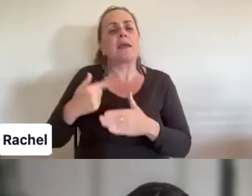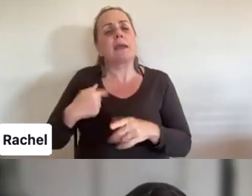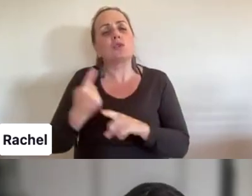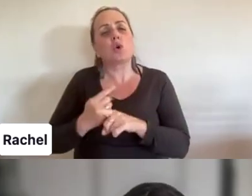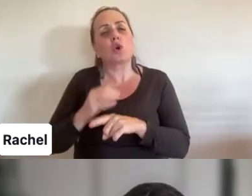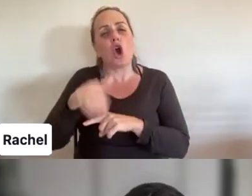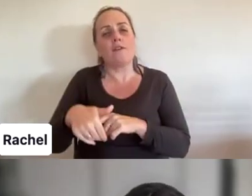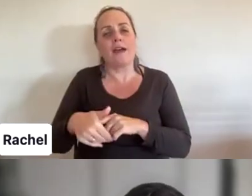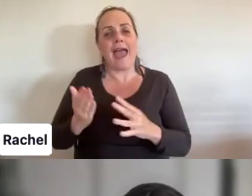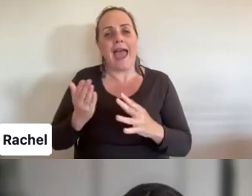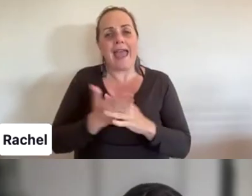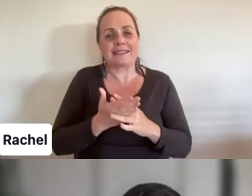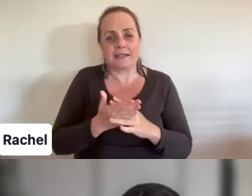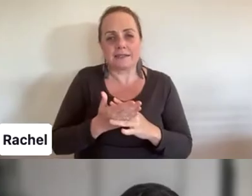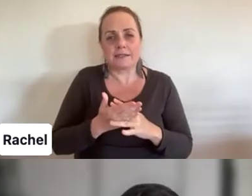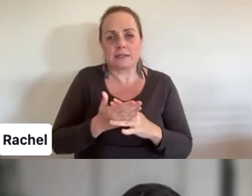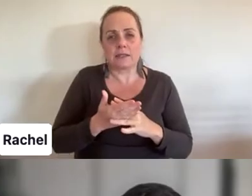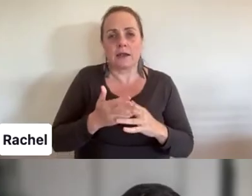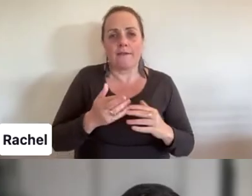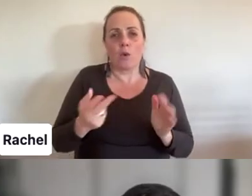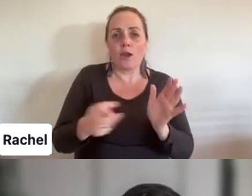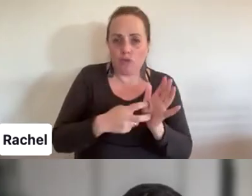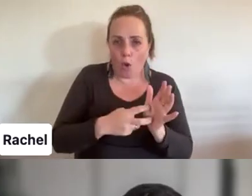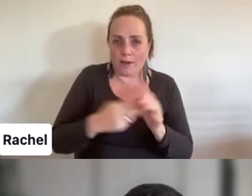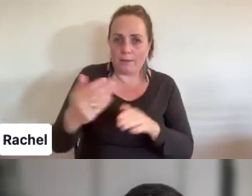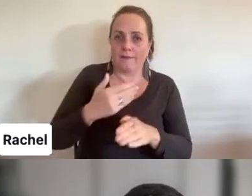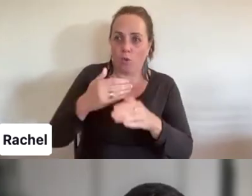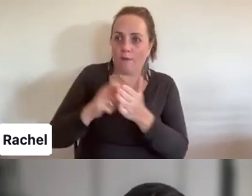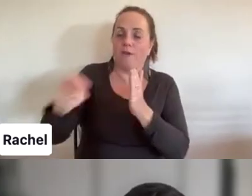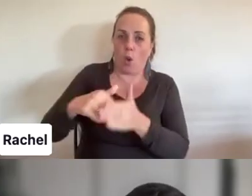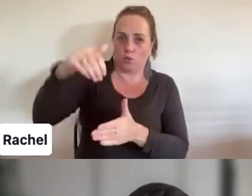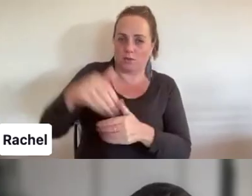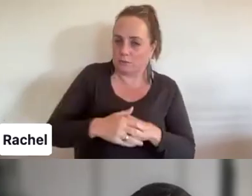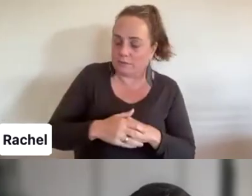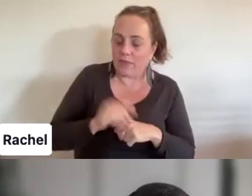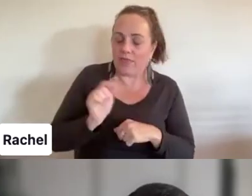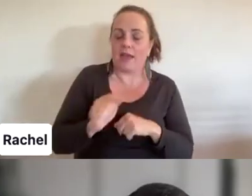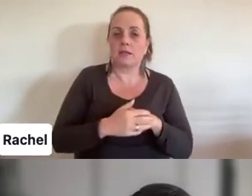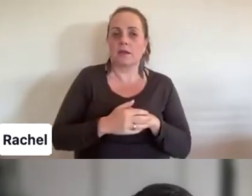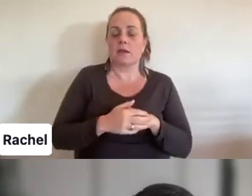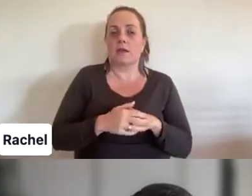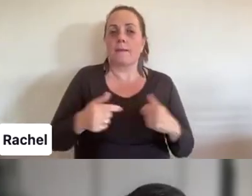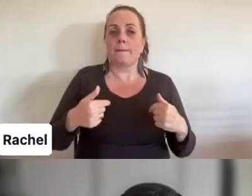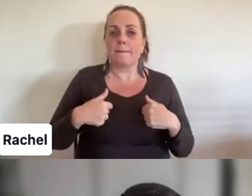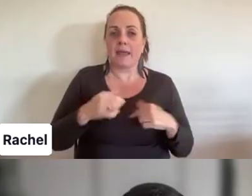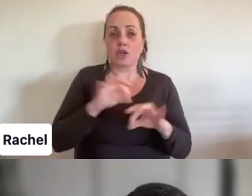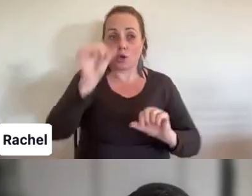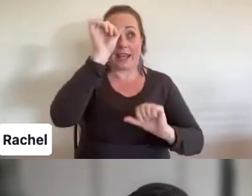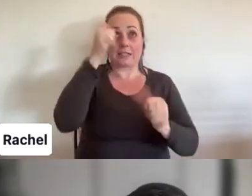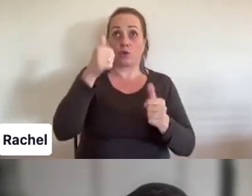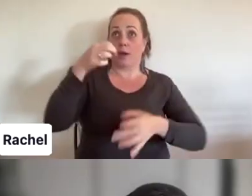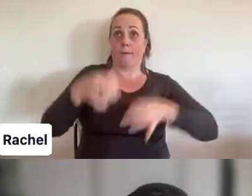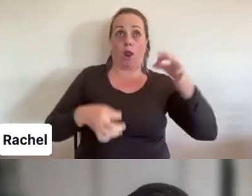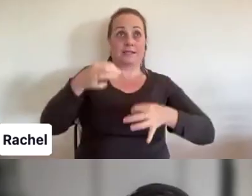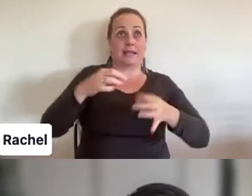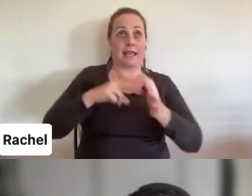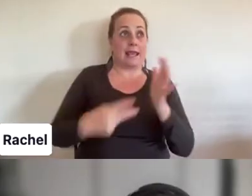access vertical for enrolment for voting. I'm by no means an expert in policy or disability